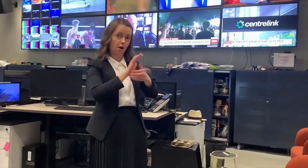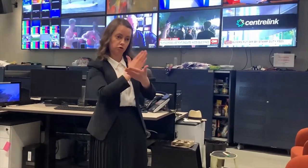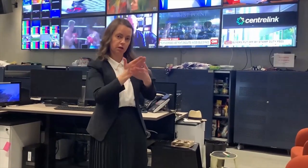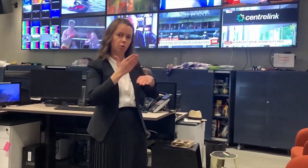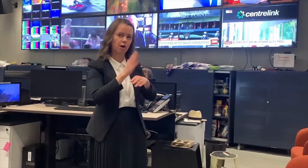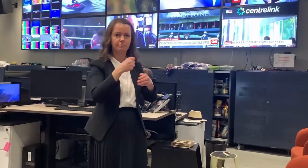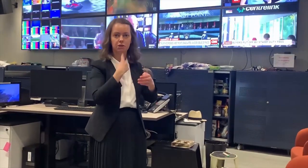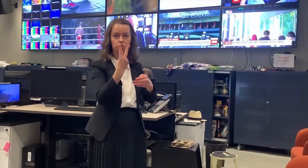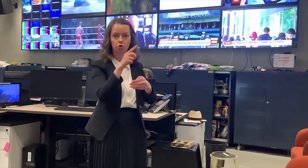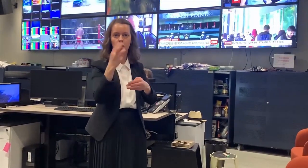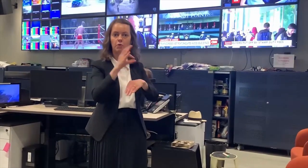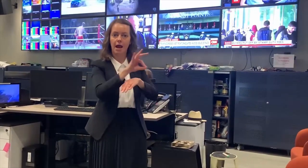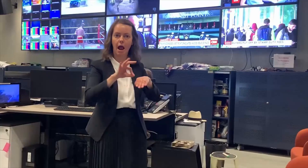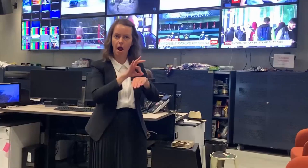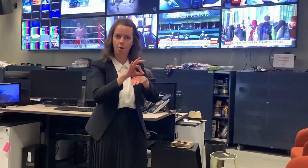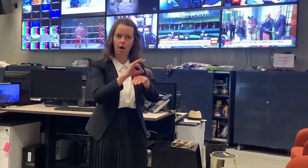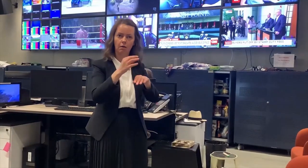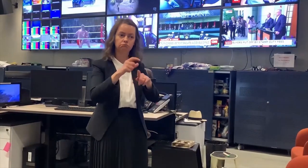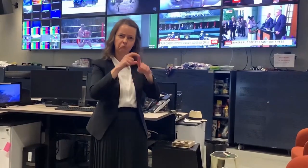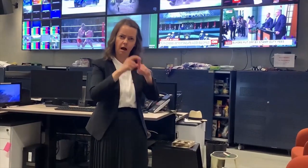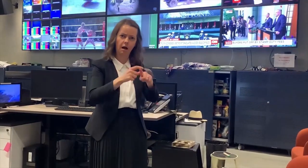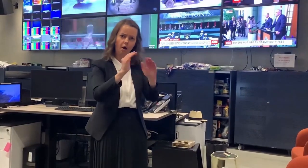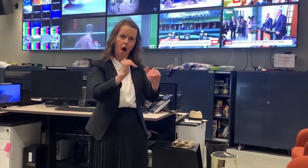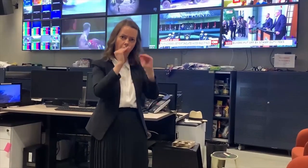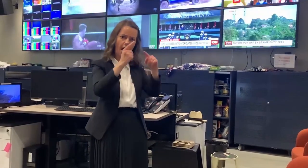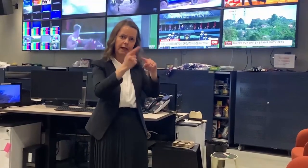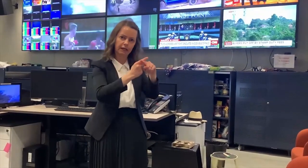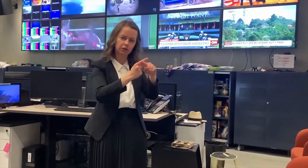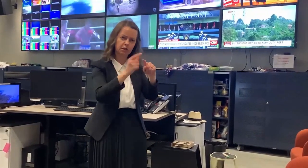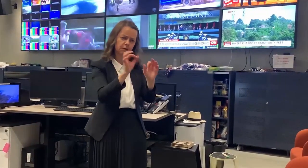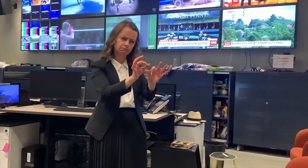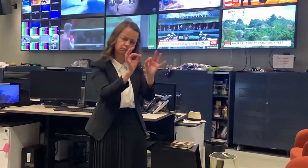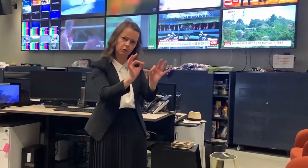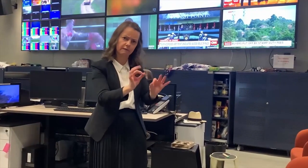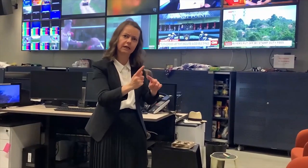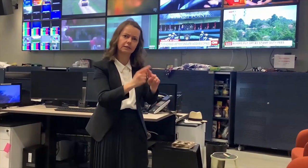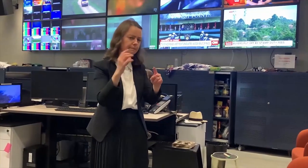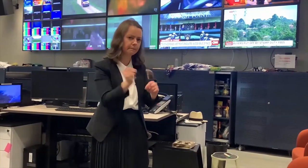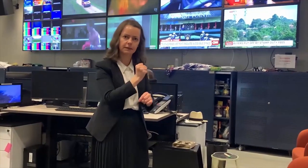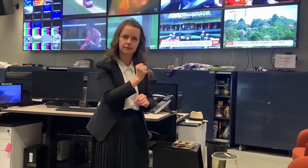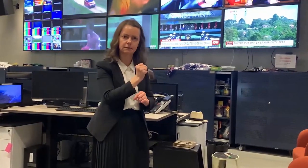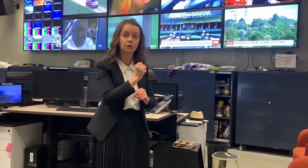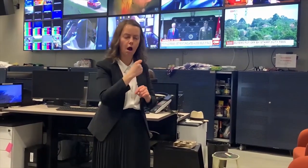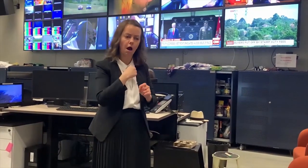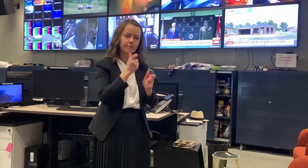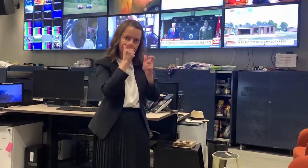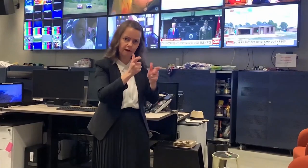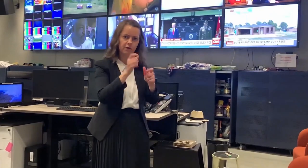The translation takes two to three hours, because it is a high level and accurate translation which is critical.